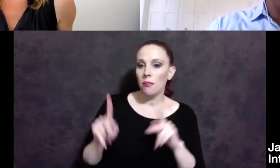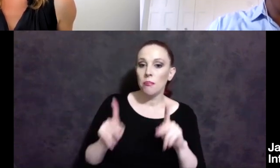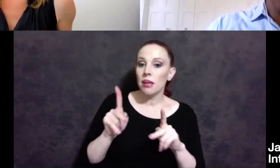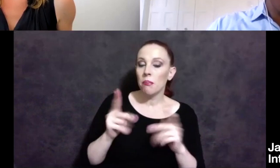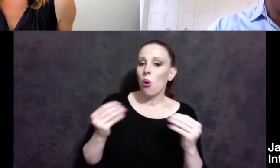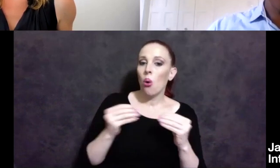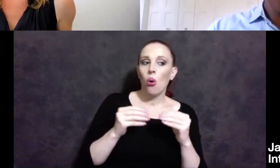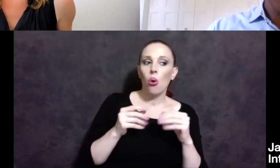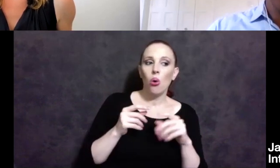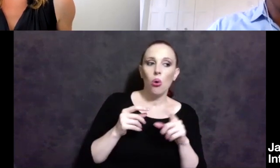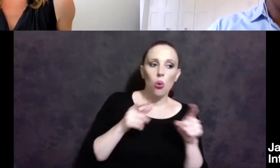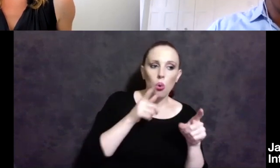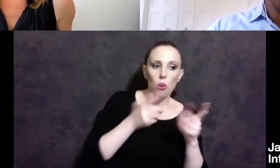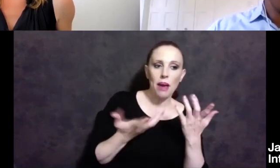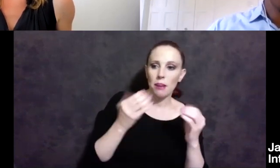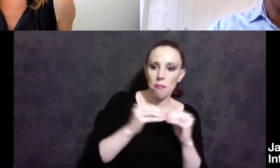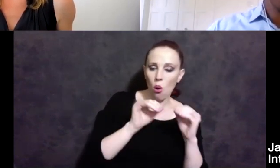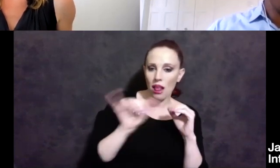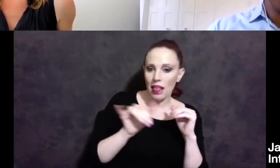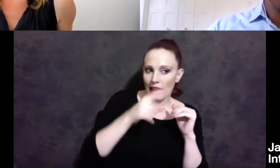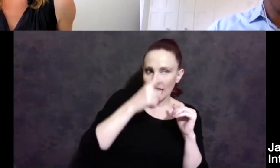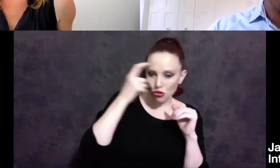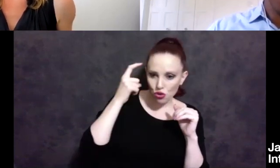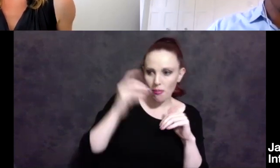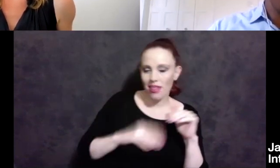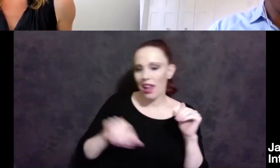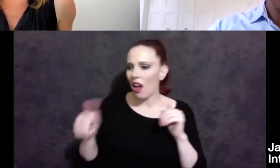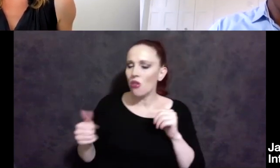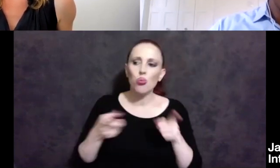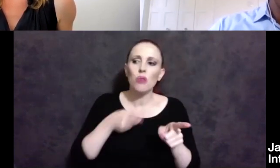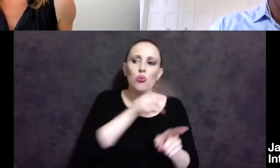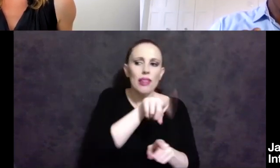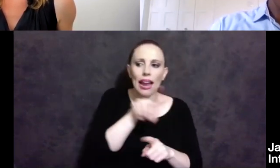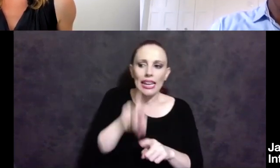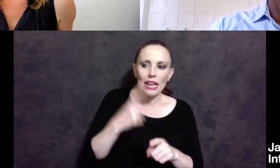than others really need for this to be a safe space. And the last thing that I would say